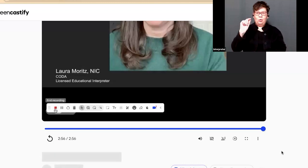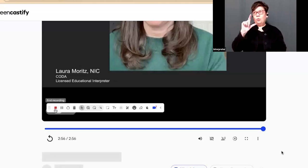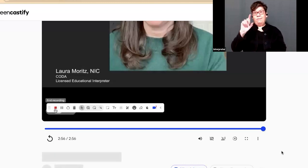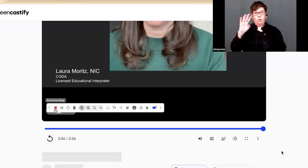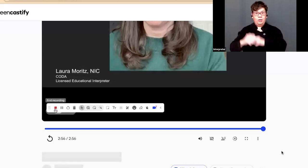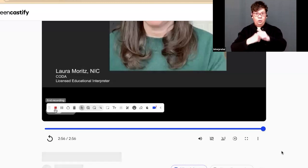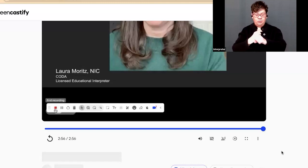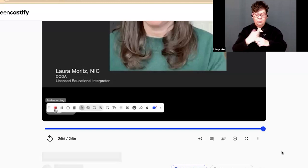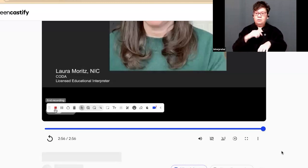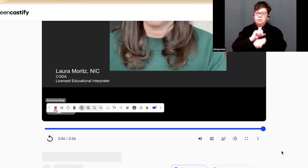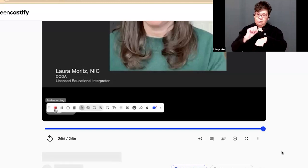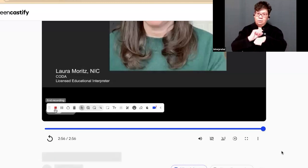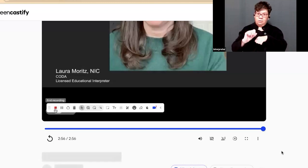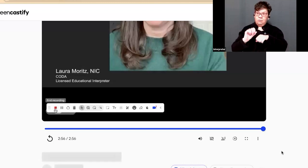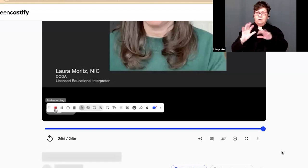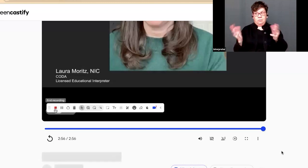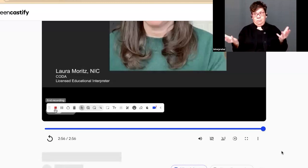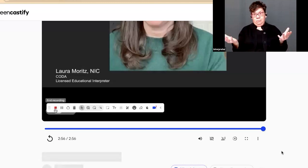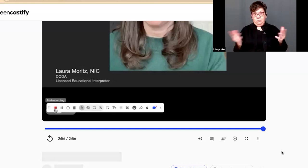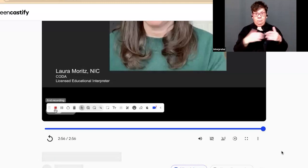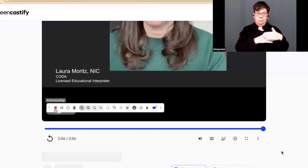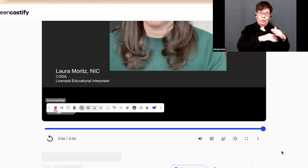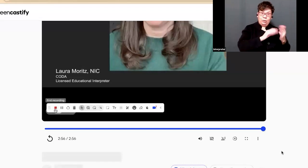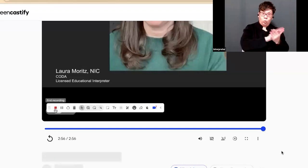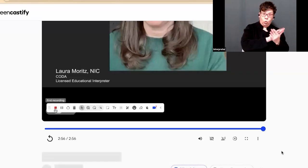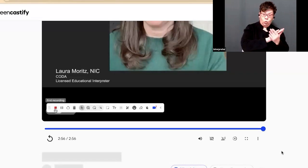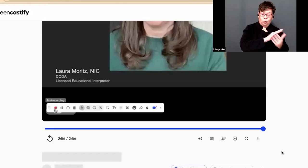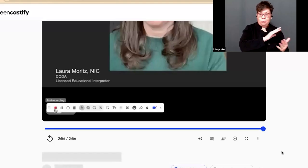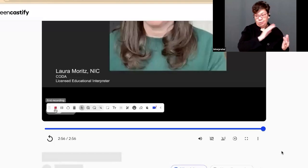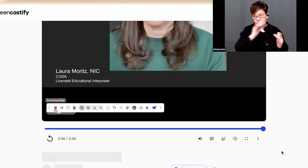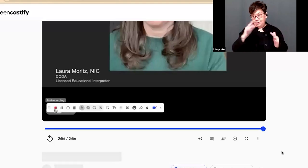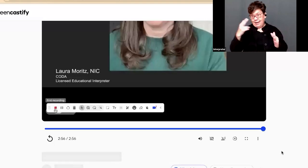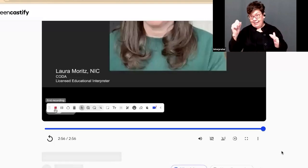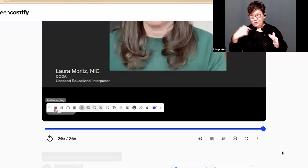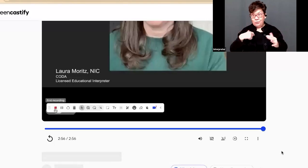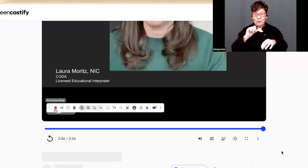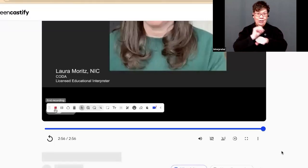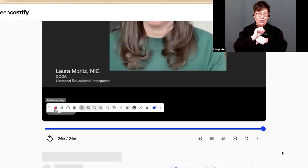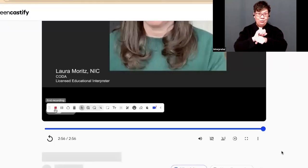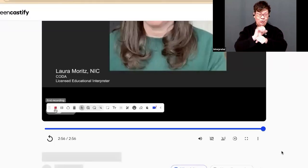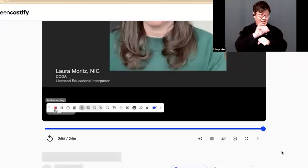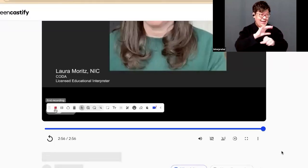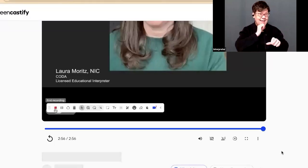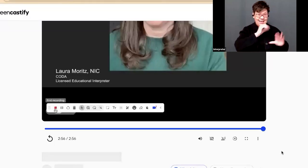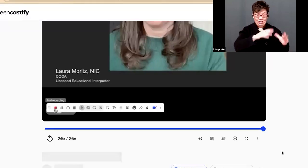I have worked from preschool through high school. I've worked with those classes. I've worked with kids